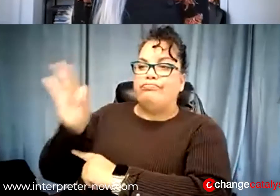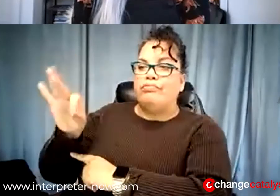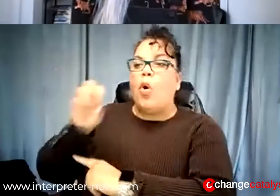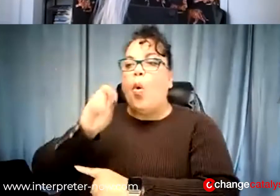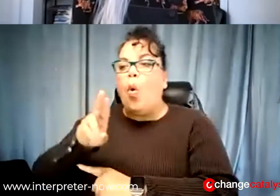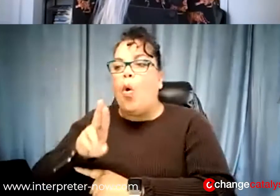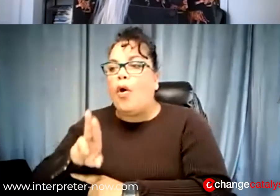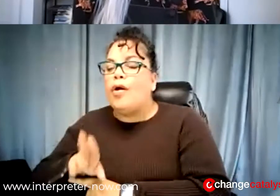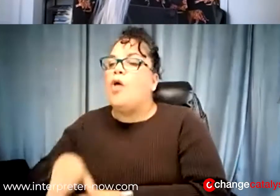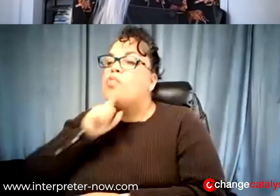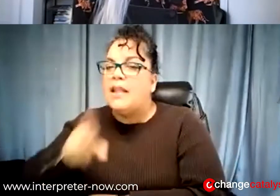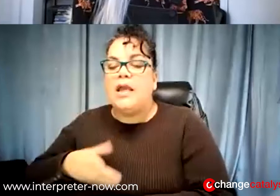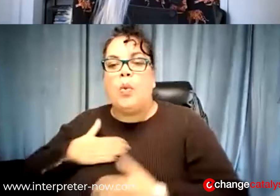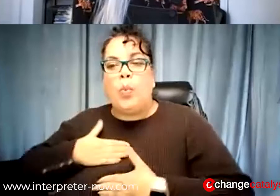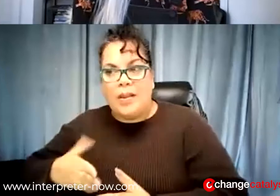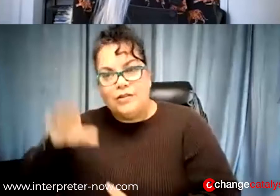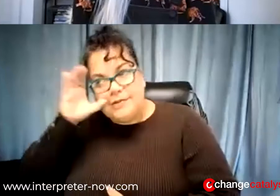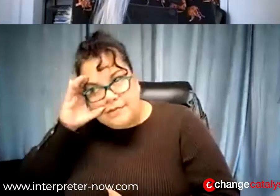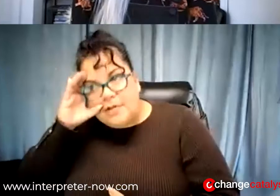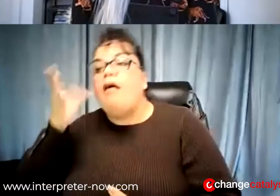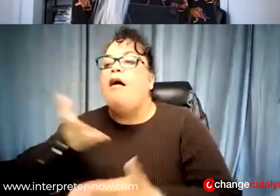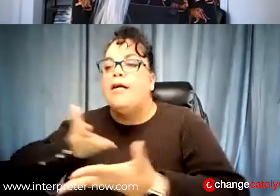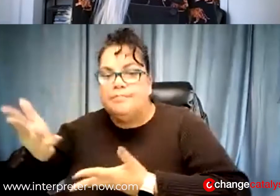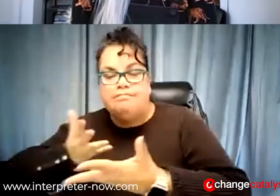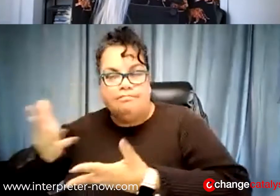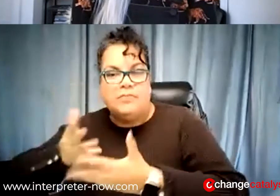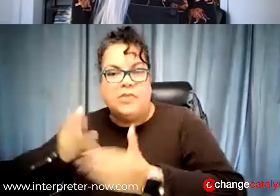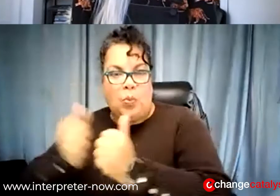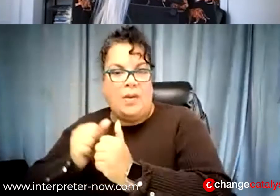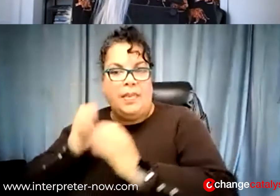It helps us to have the impact that we want rather than thinking that we know it all.